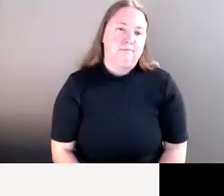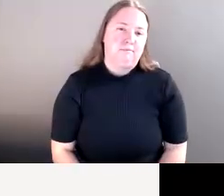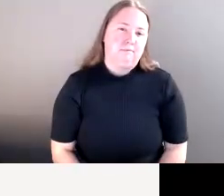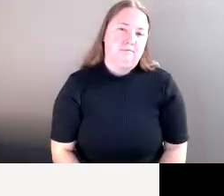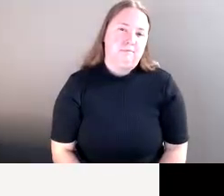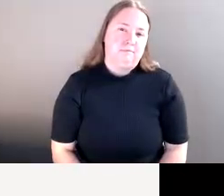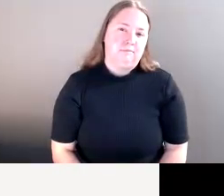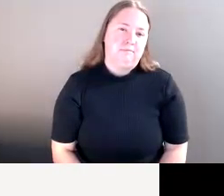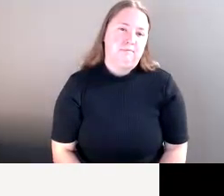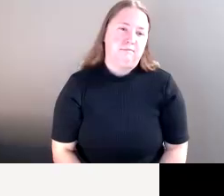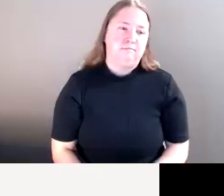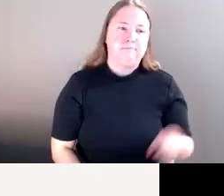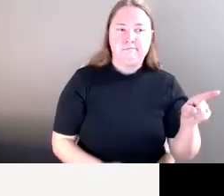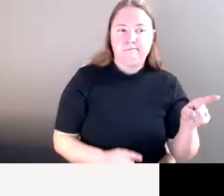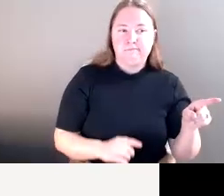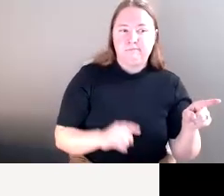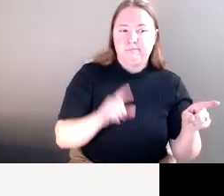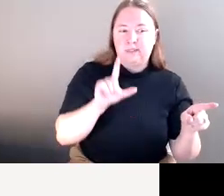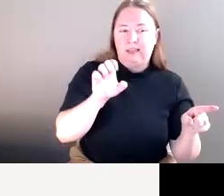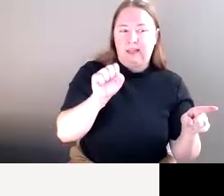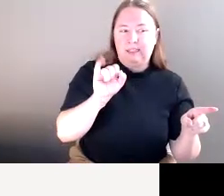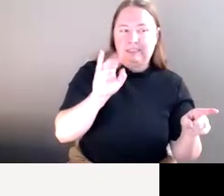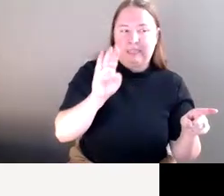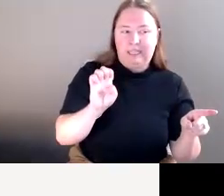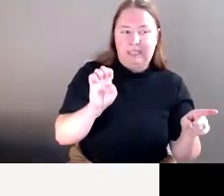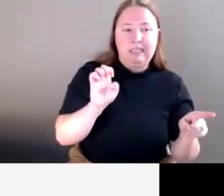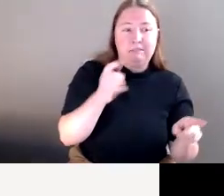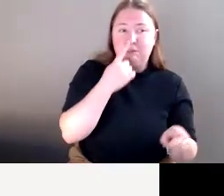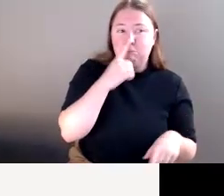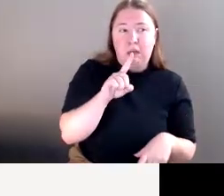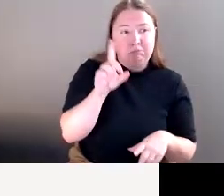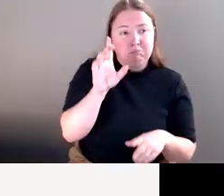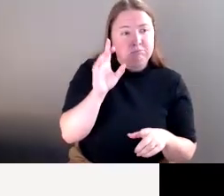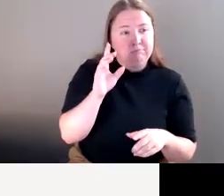Sue, we have Lesley with her hand raised. Lesley, you want to unmute yourself and ask your question?